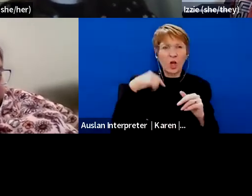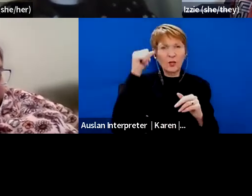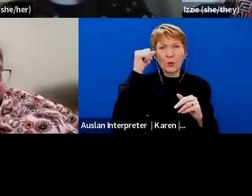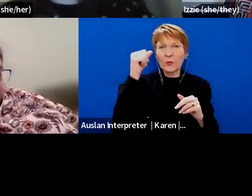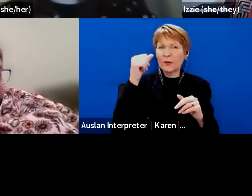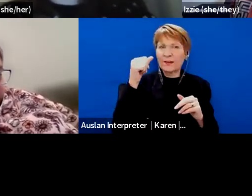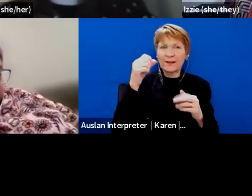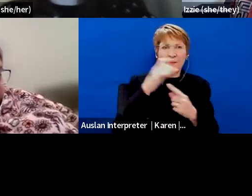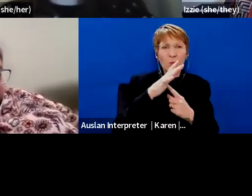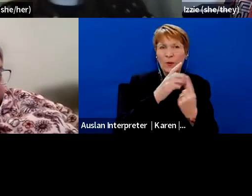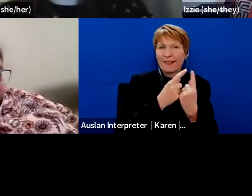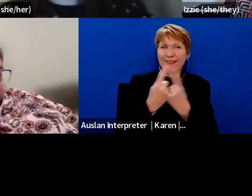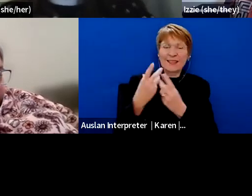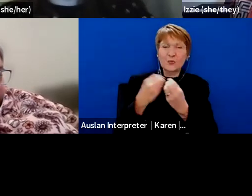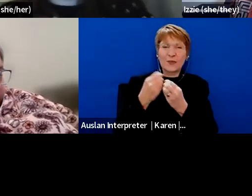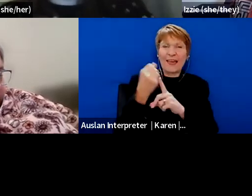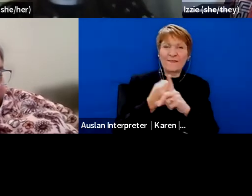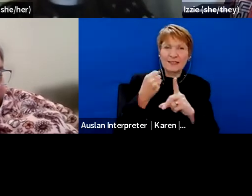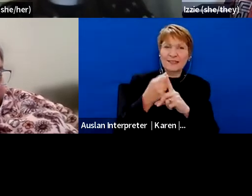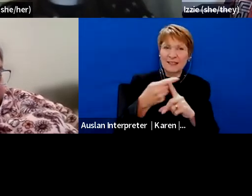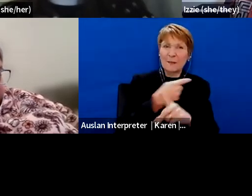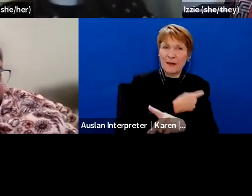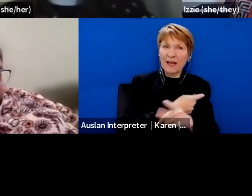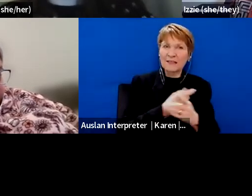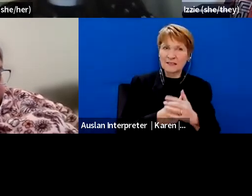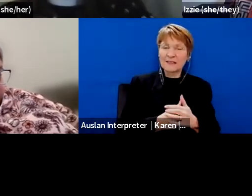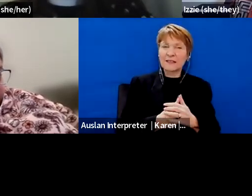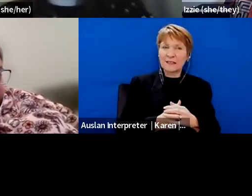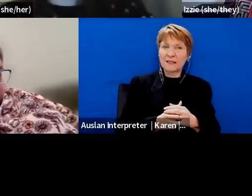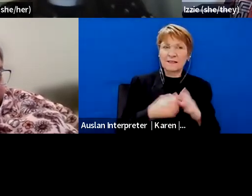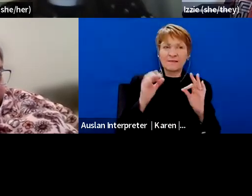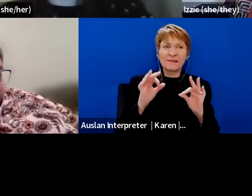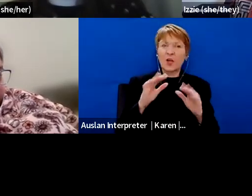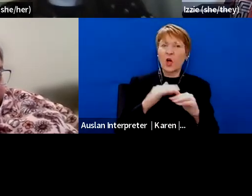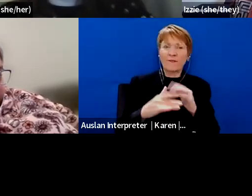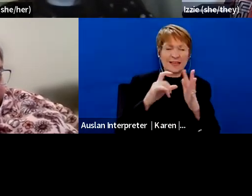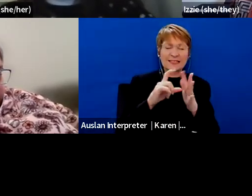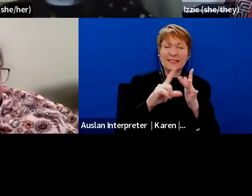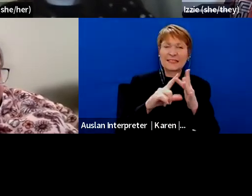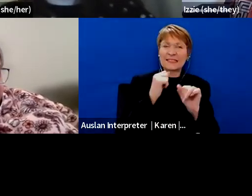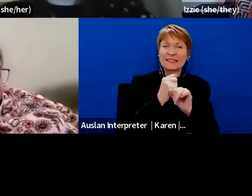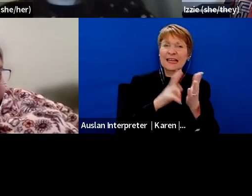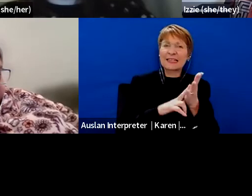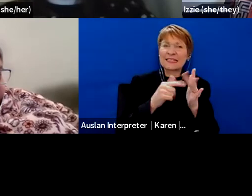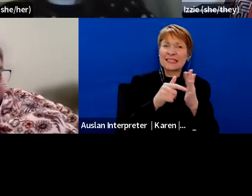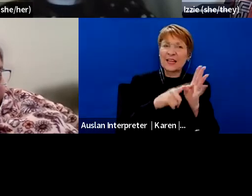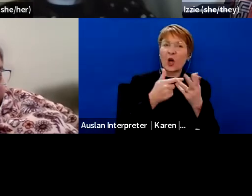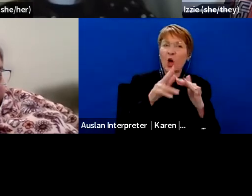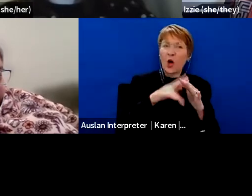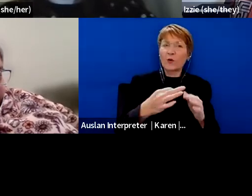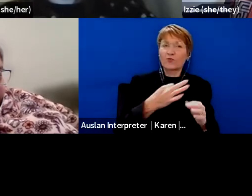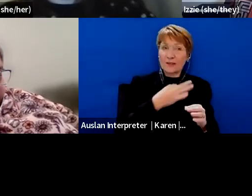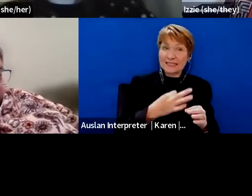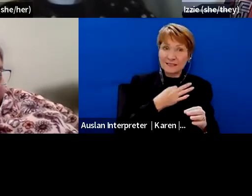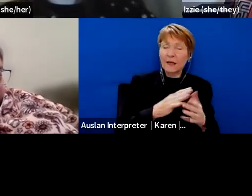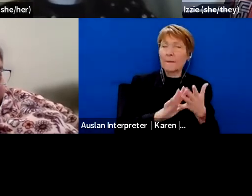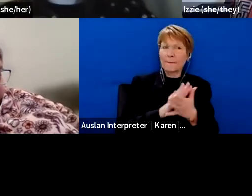Important things in terms of advocacy advocacy, especially things around dignity of race and try to convince people.